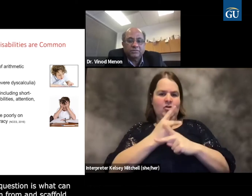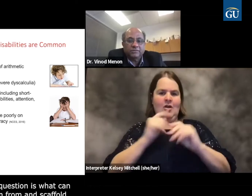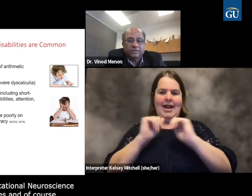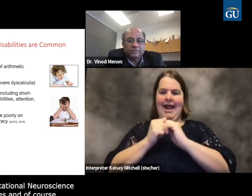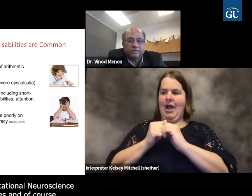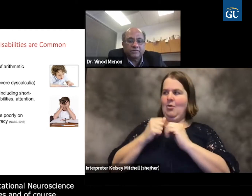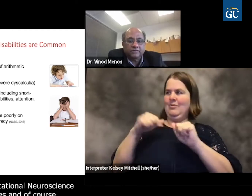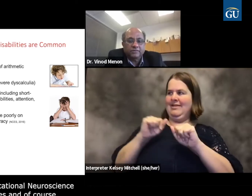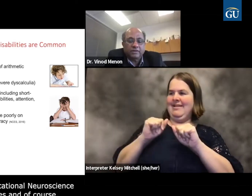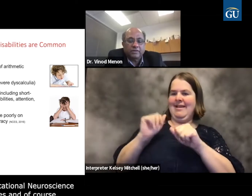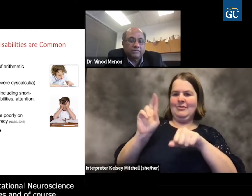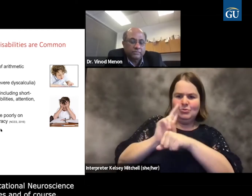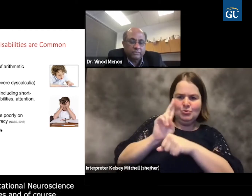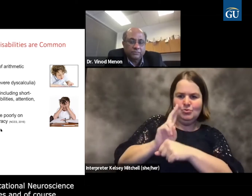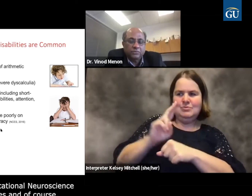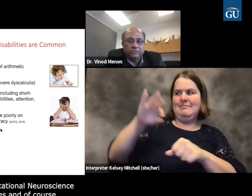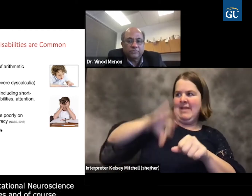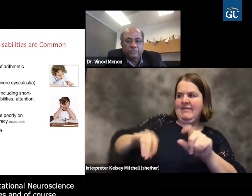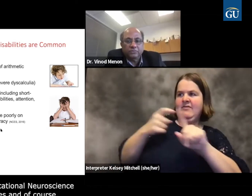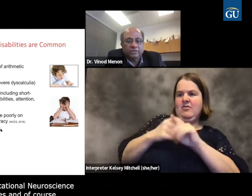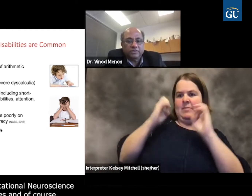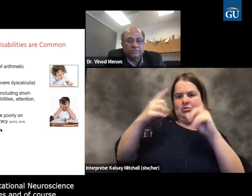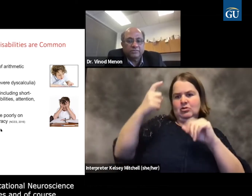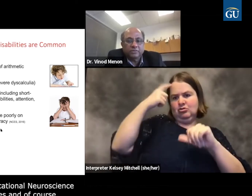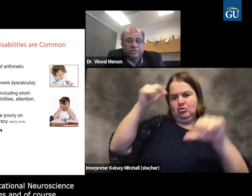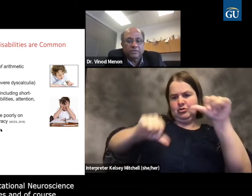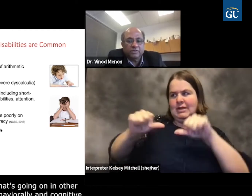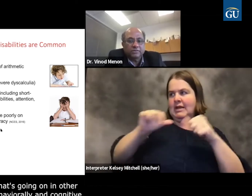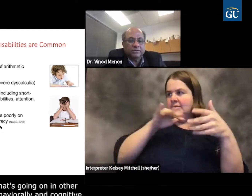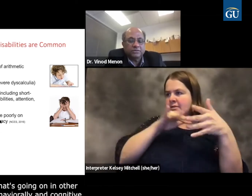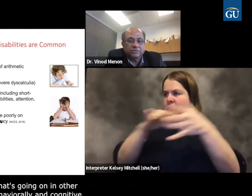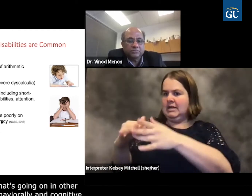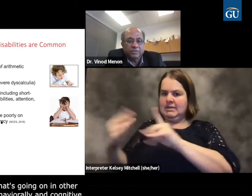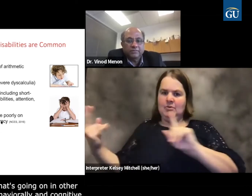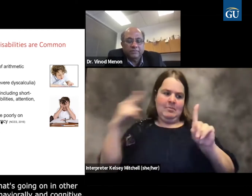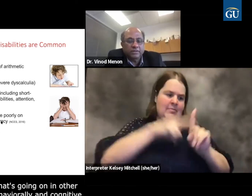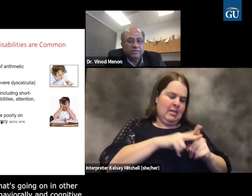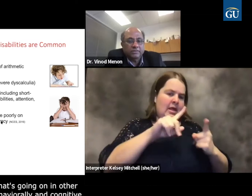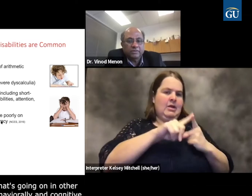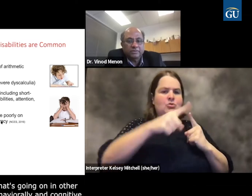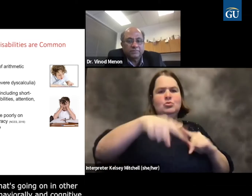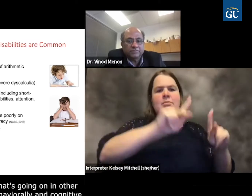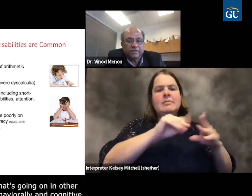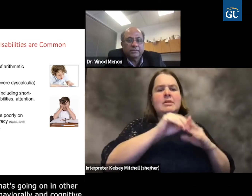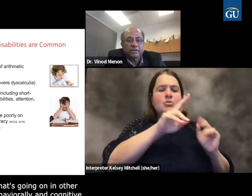from educational neuroscience studies and of course the work that's going on